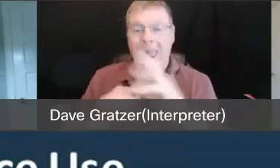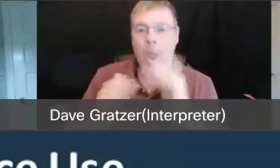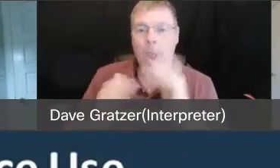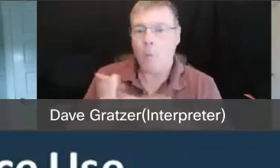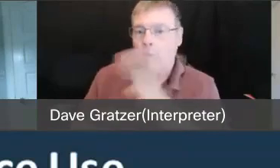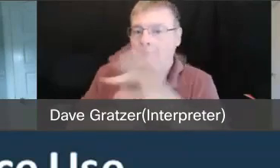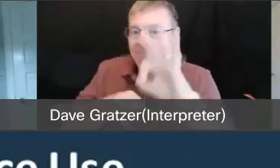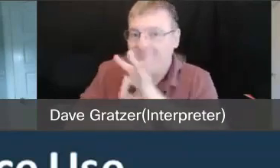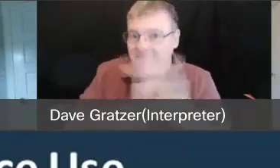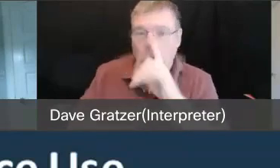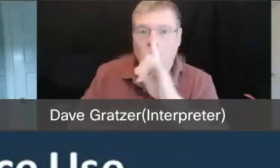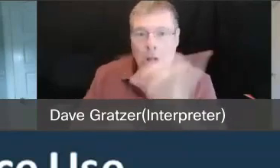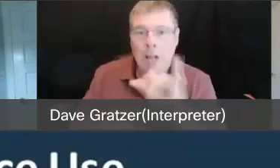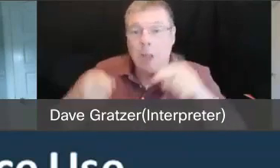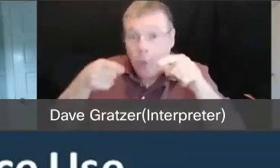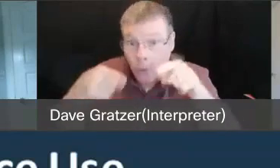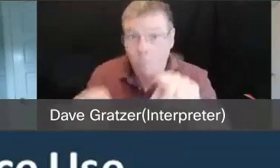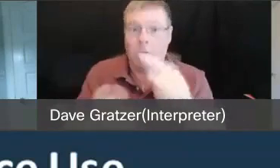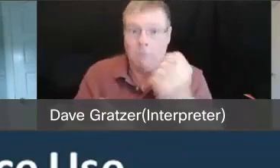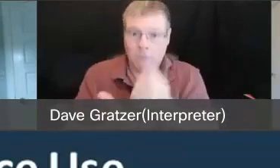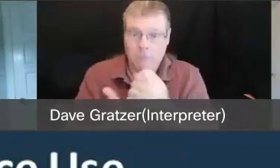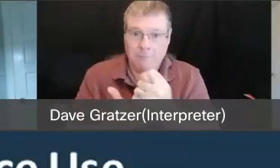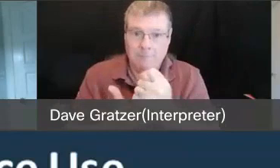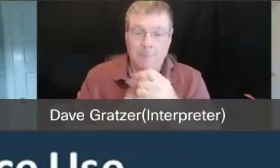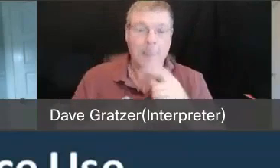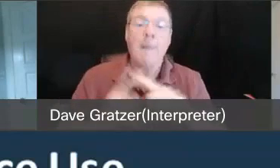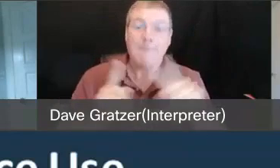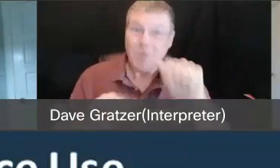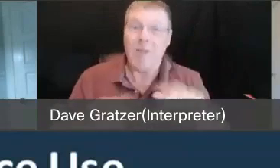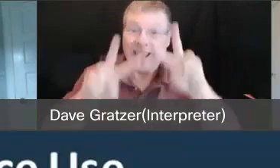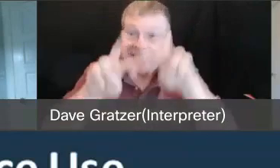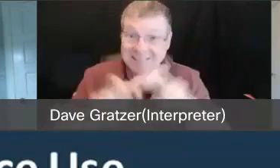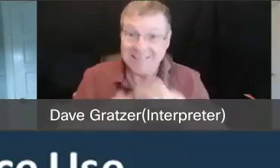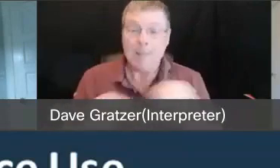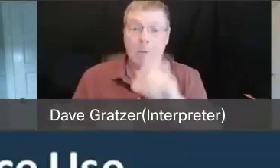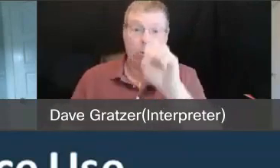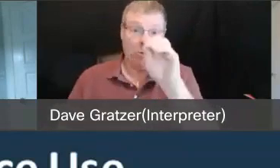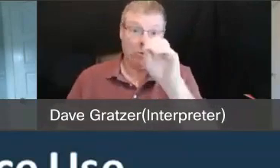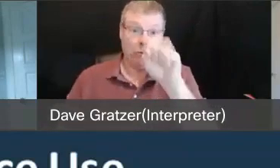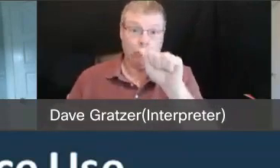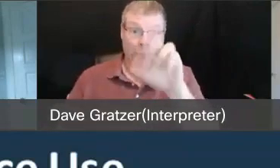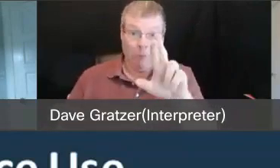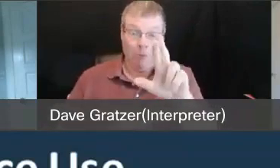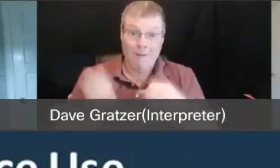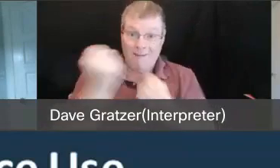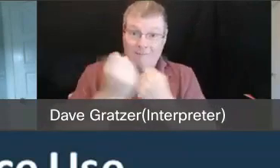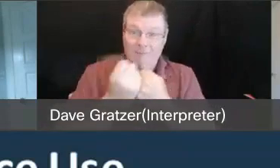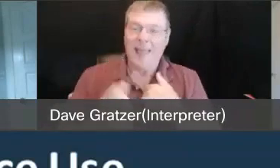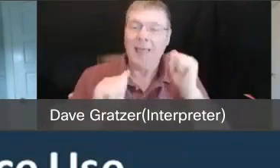while he'd been really treated. But we can go further as SOAR advocates and provide a bit more detail here.